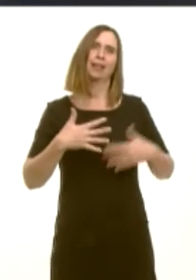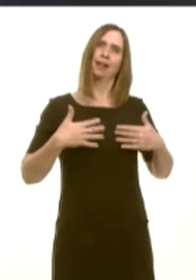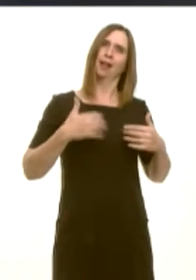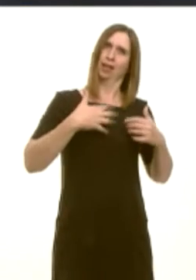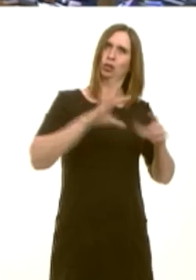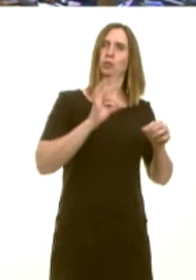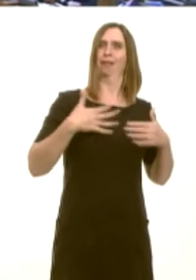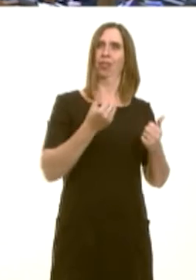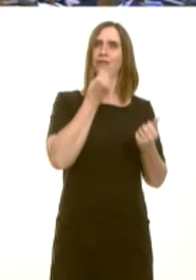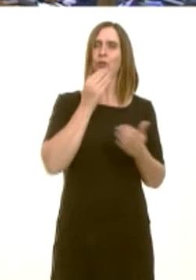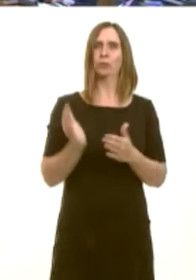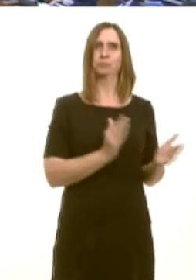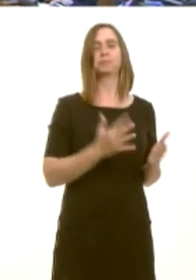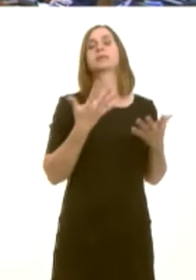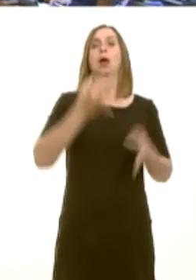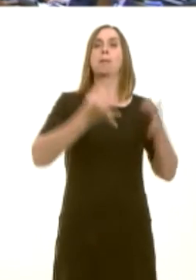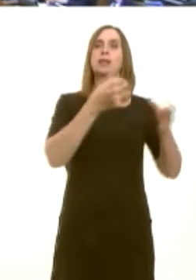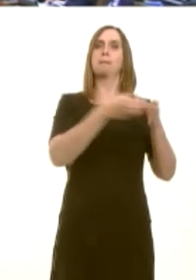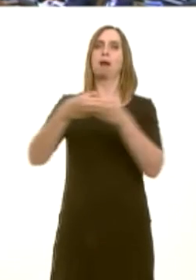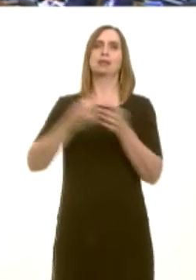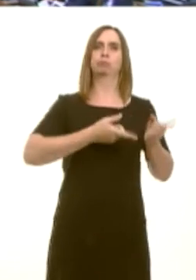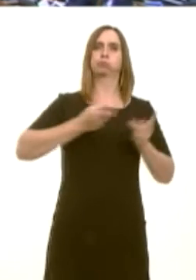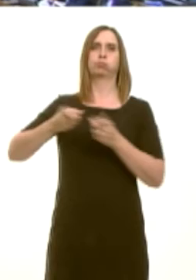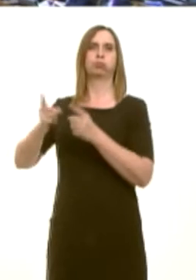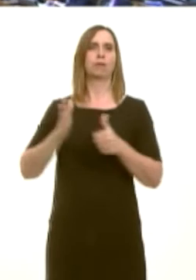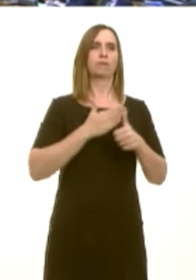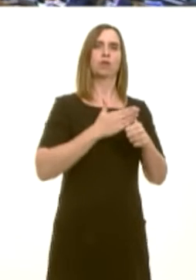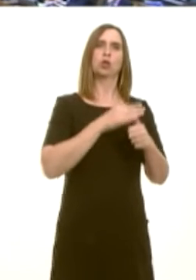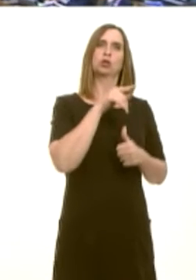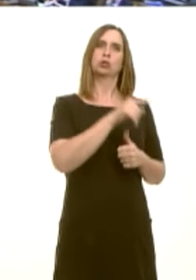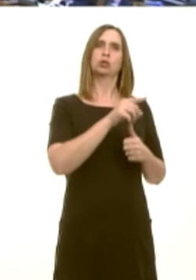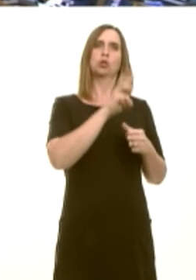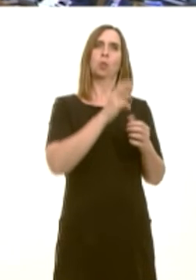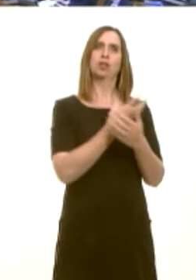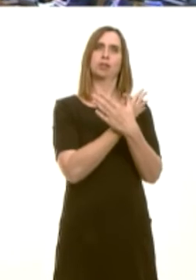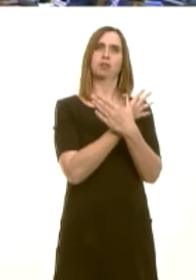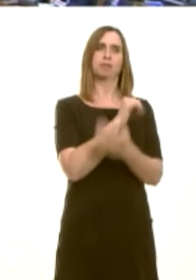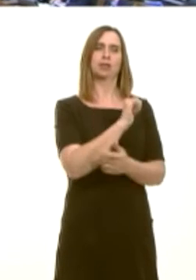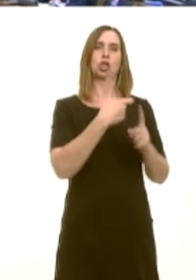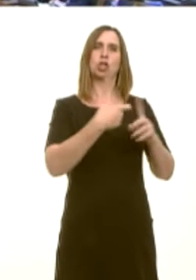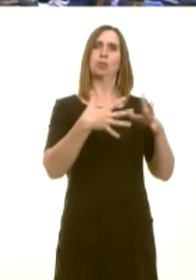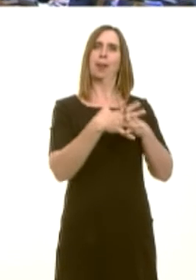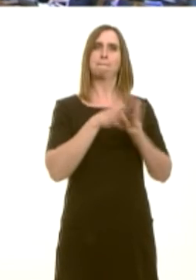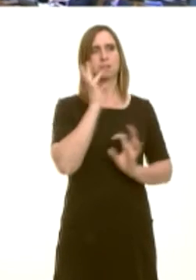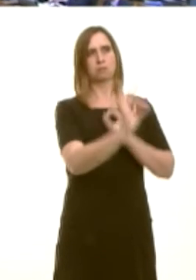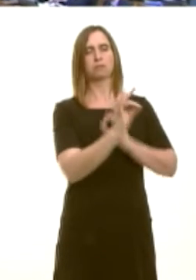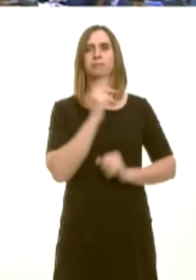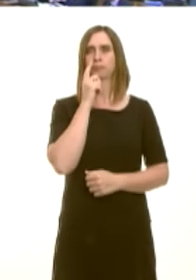move to questions from the party leaders, and first this afternoon, we have the leader of the Welsh Liberal Democrats, Kirsty Williams. Kirsty Williams: Thank you, Presiding Officer.